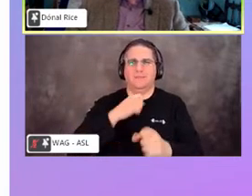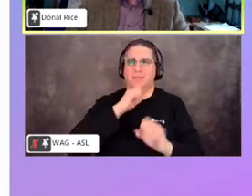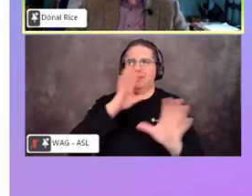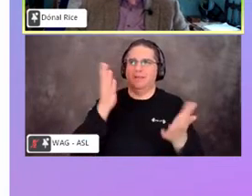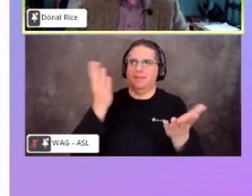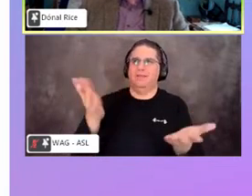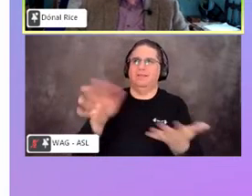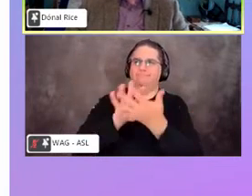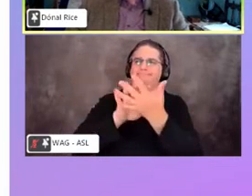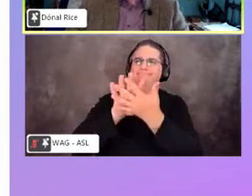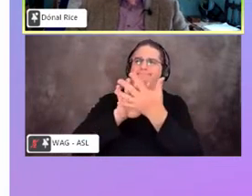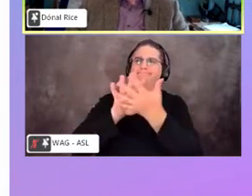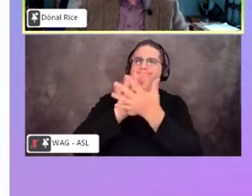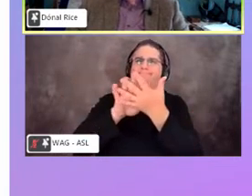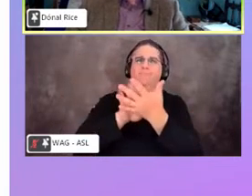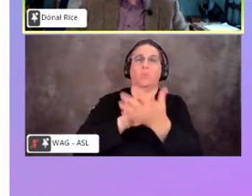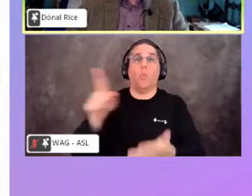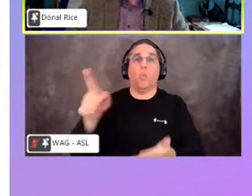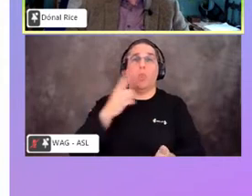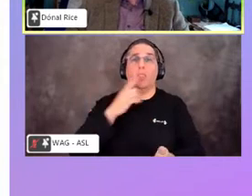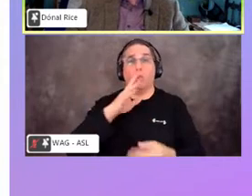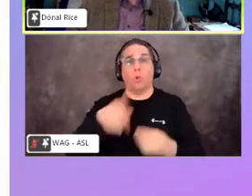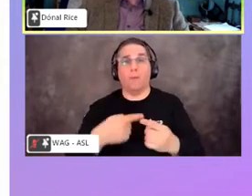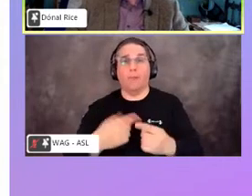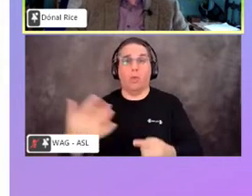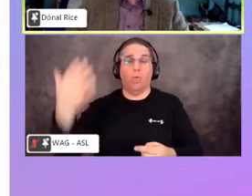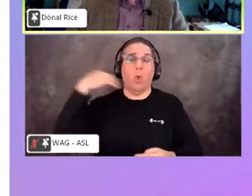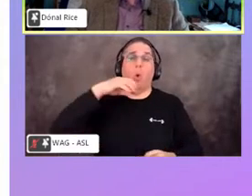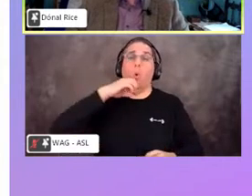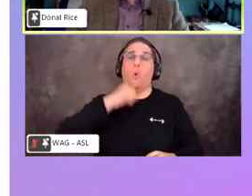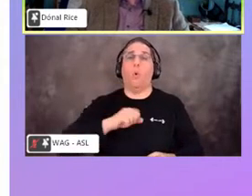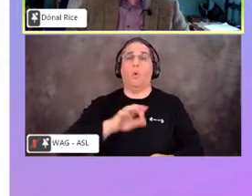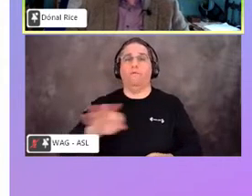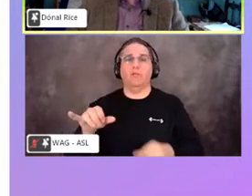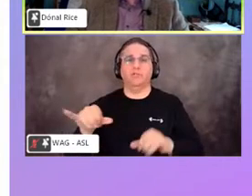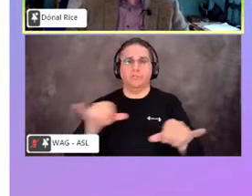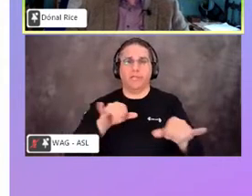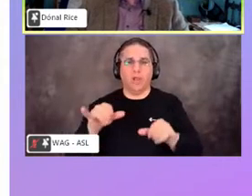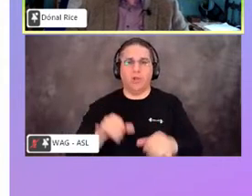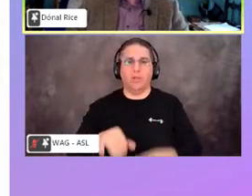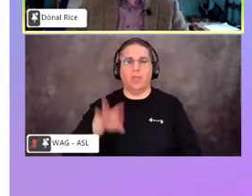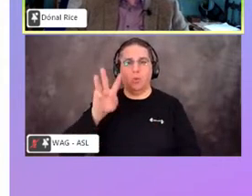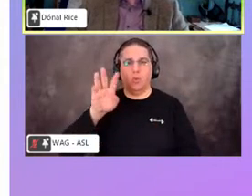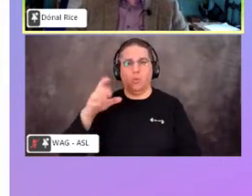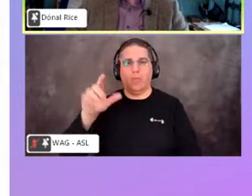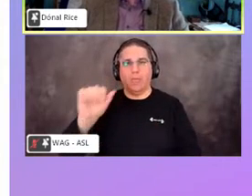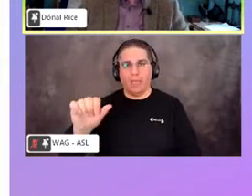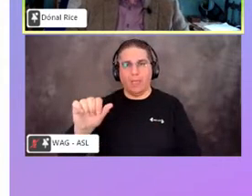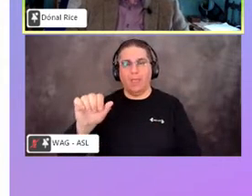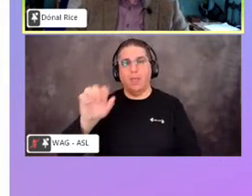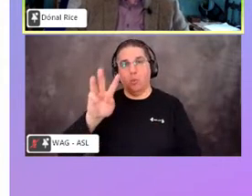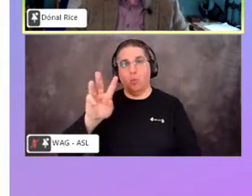how to zoom on on the Web page using the browser or what the organisation's commitment is very often there to